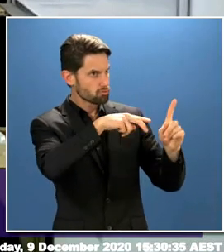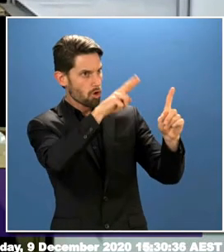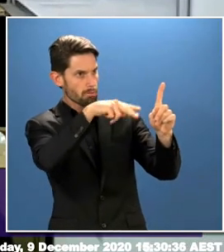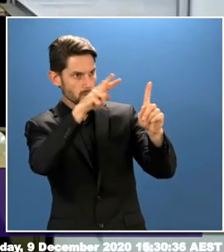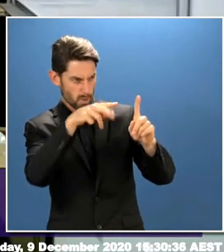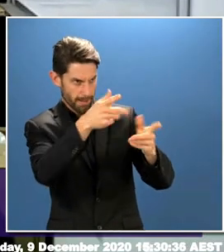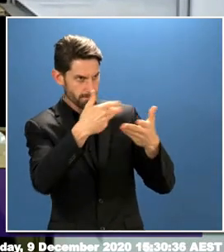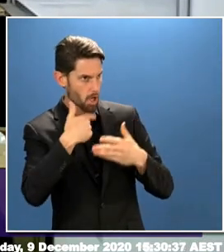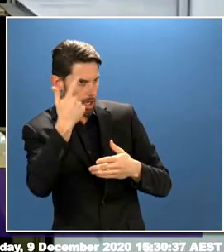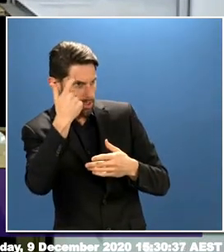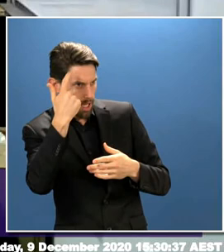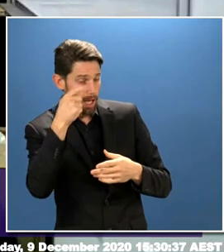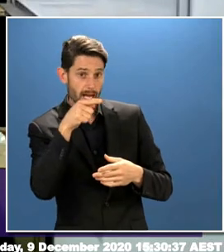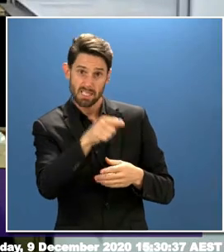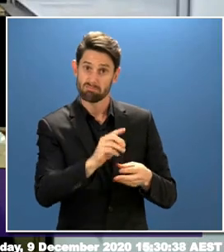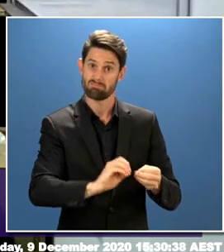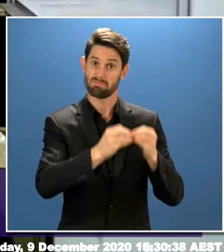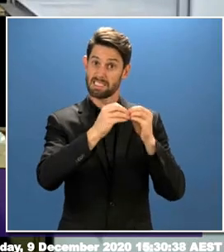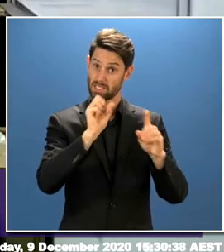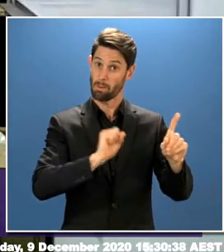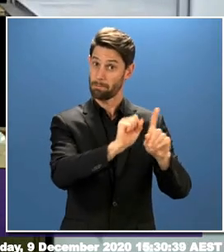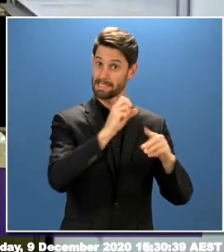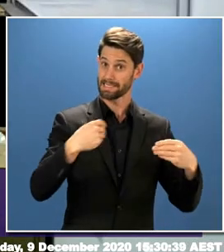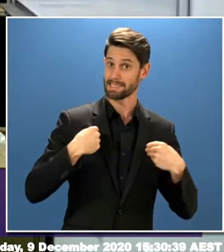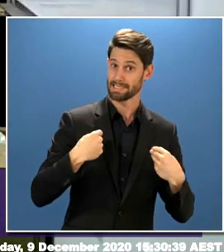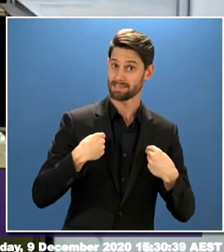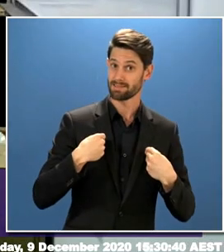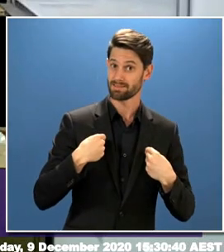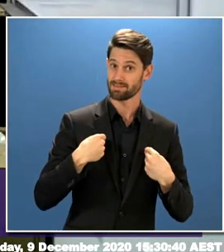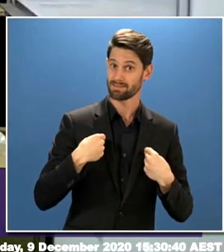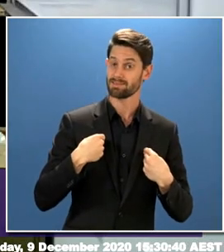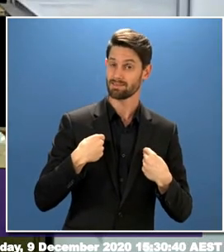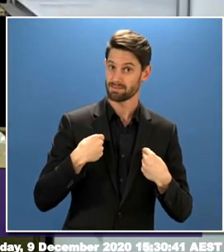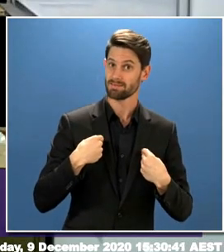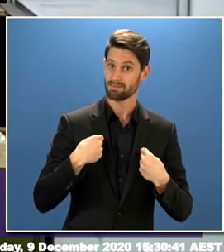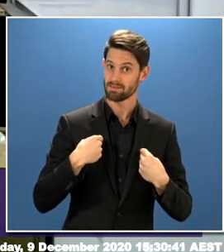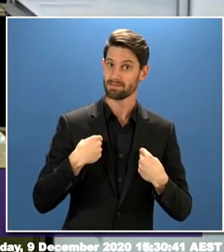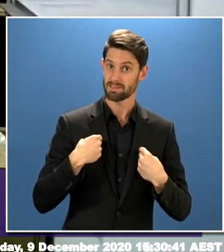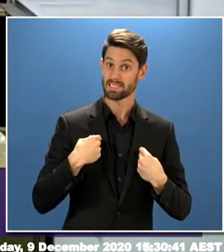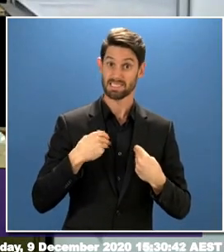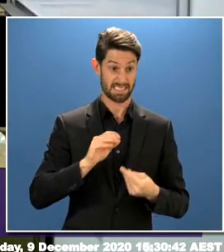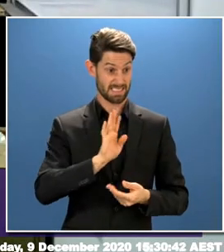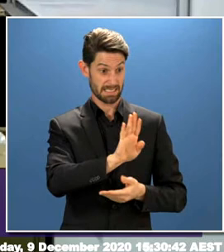And, you know, started creating their own business. and their business wasn't originally about work, money, and this is the thing that